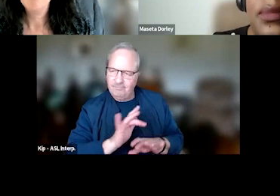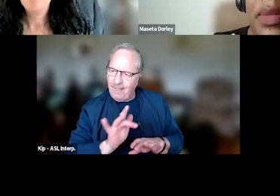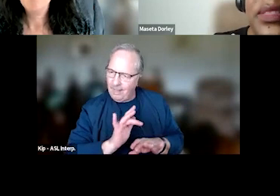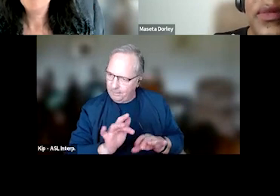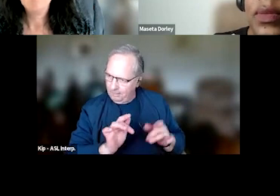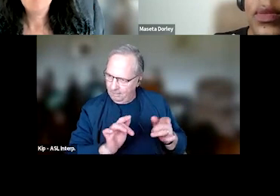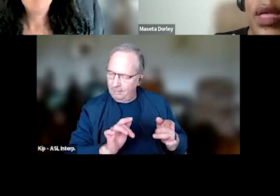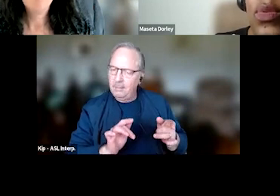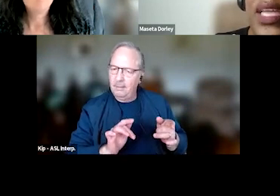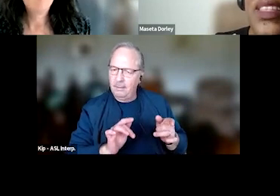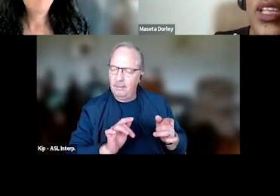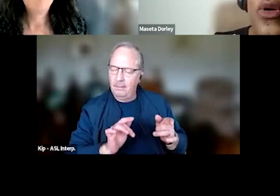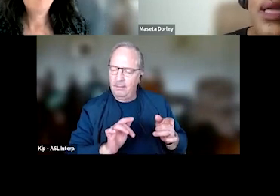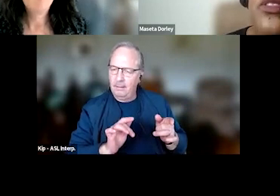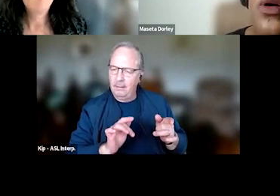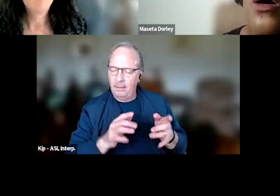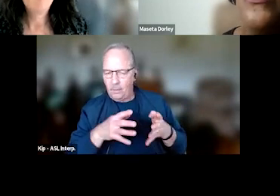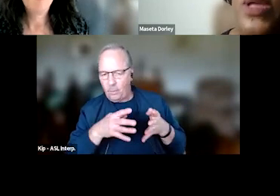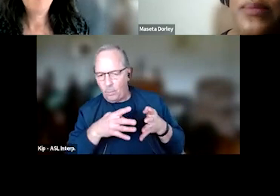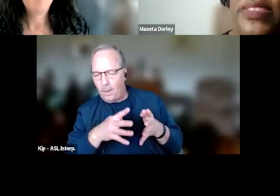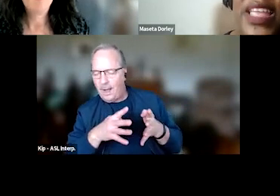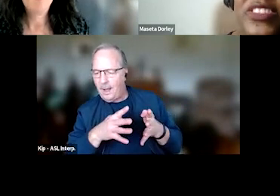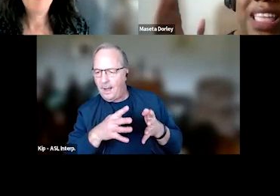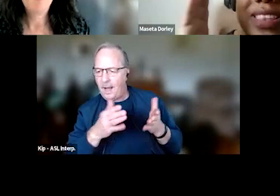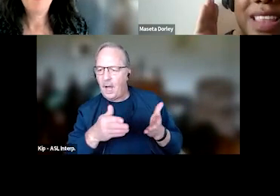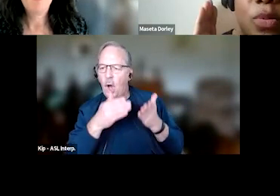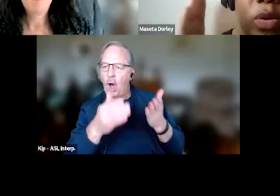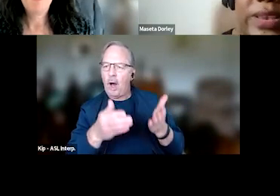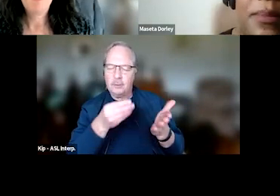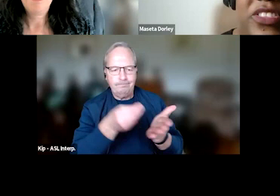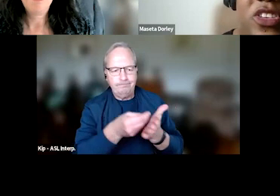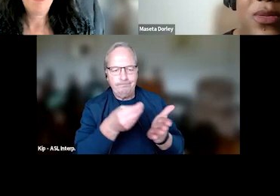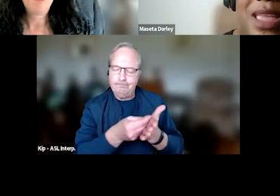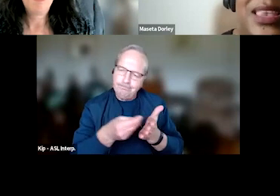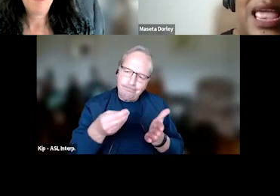in means of ways that you are able to offer compensation that is not one-dimensional,